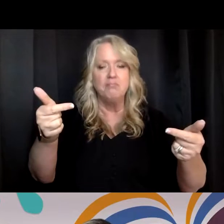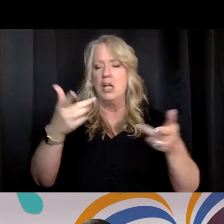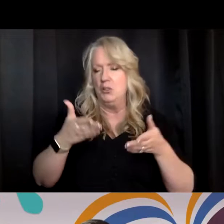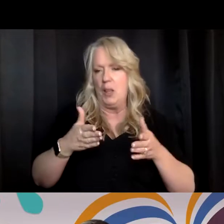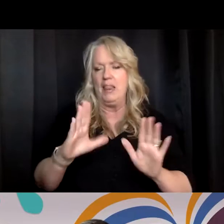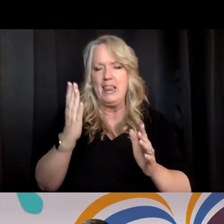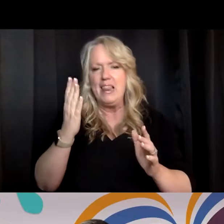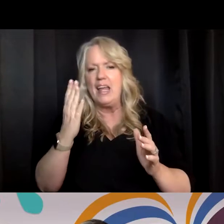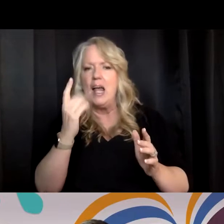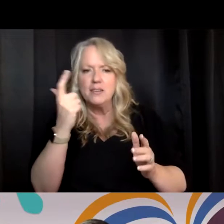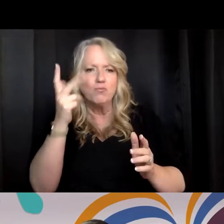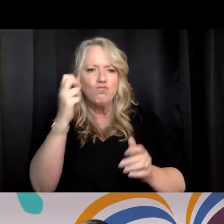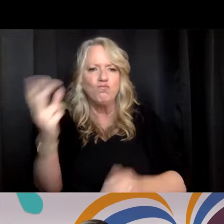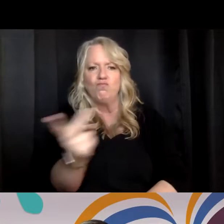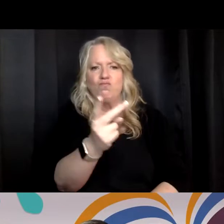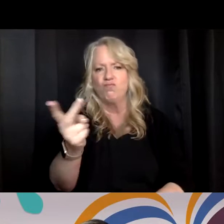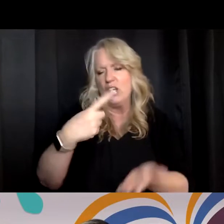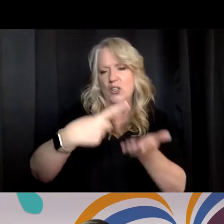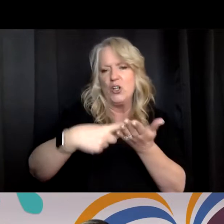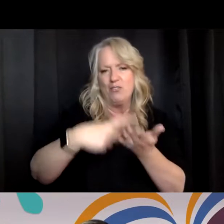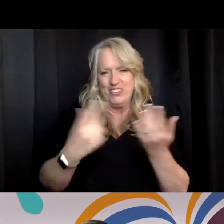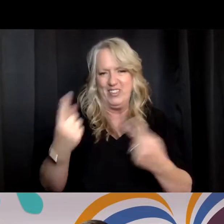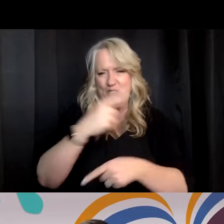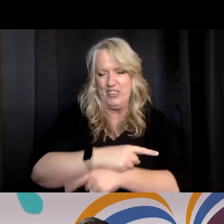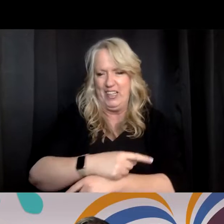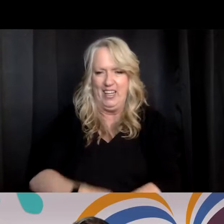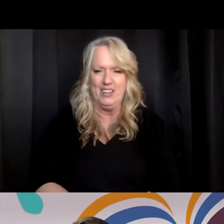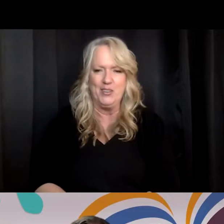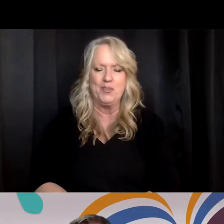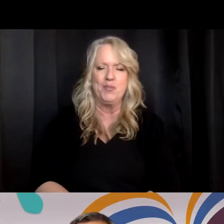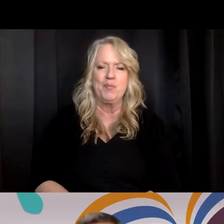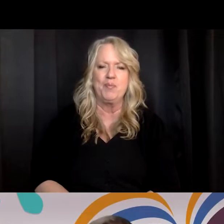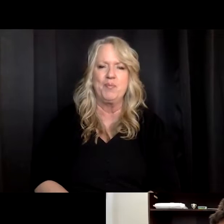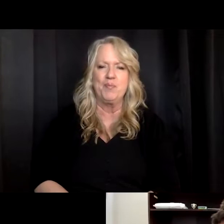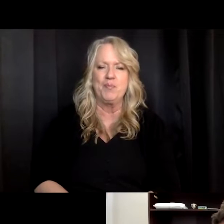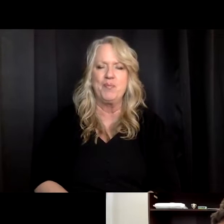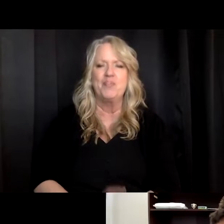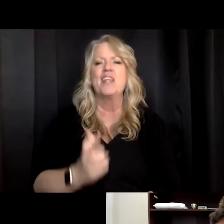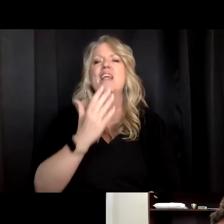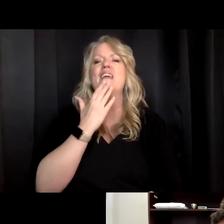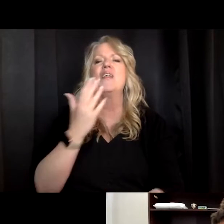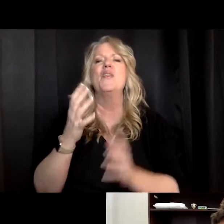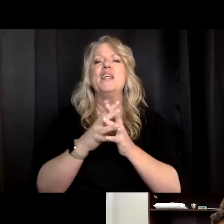INTERNATIONAL. I HAND IT OVER TO YOU . TO LET US PEEK IN ON A CONVERSATION BETWEEN THE TWO OF YOU